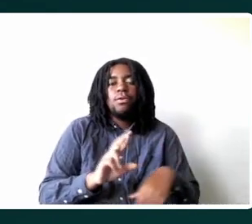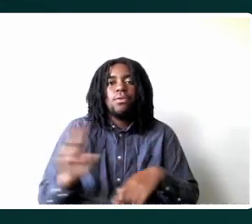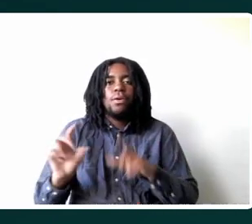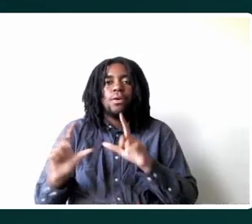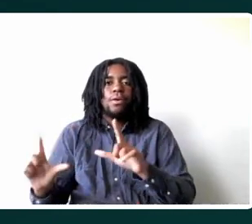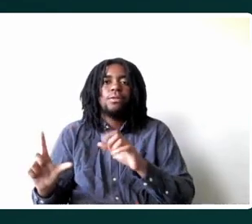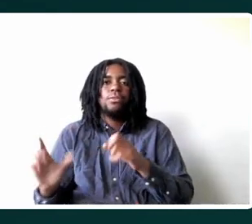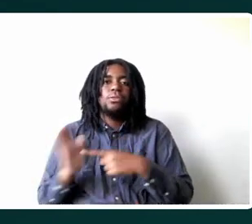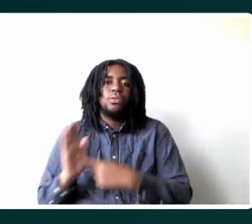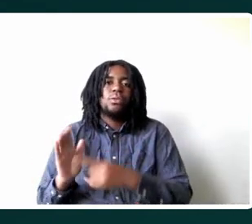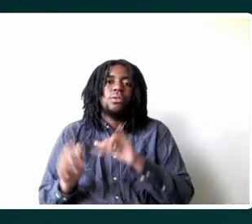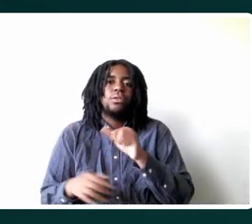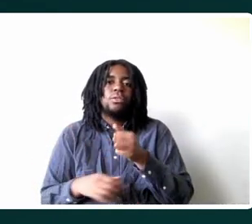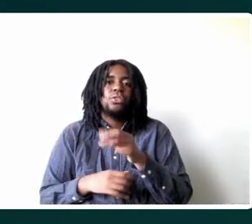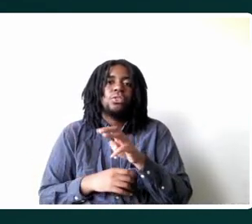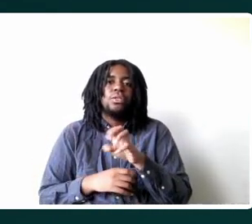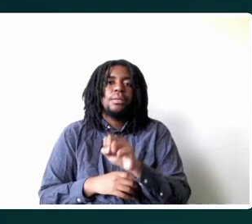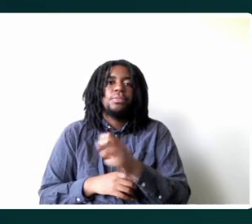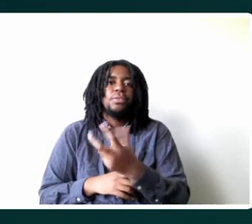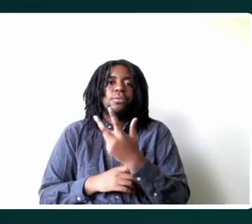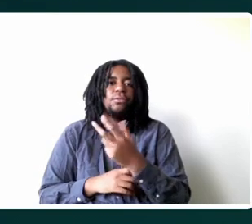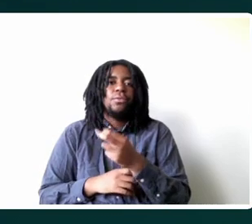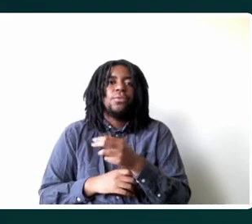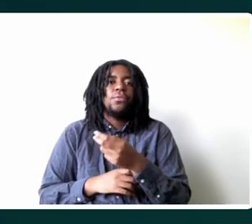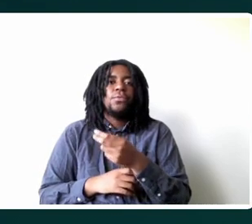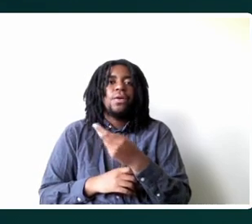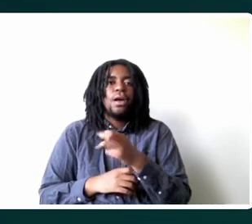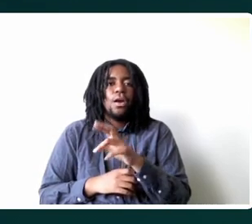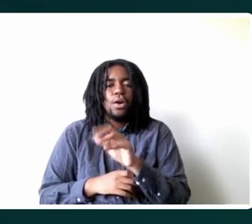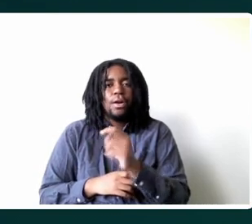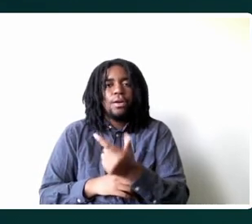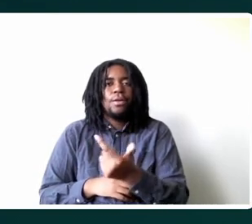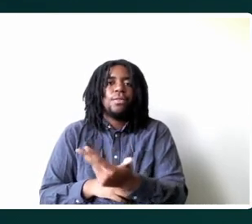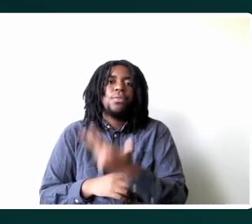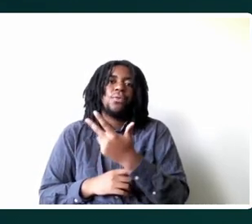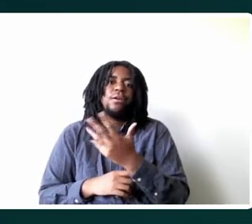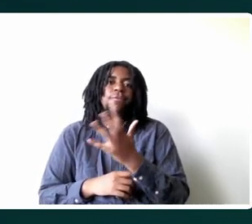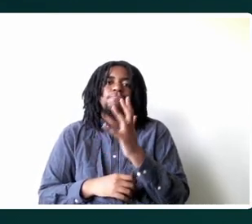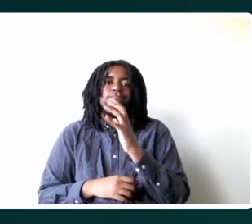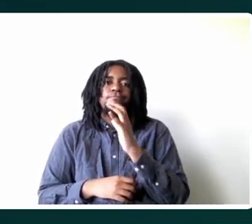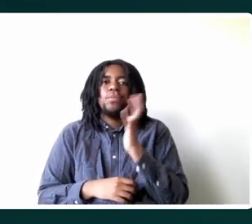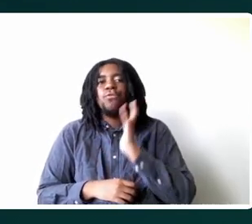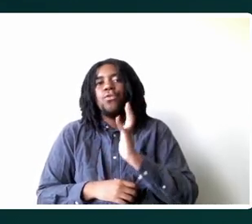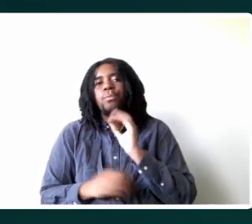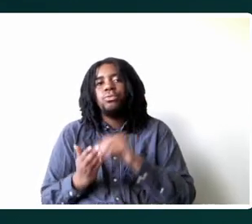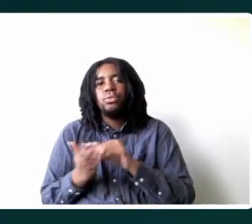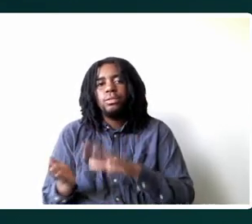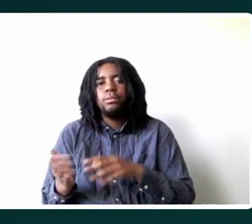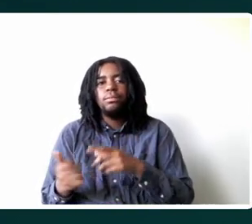and three of his former students: David Driskell who went on to become a renowned art historian